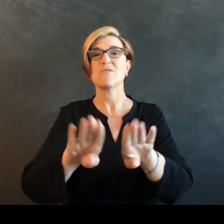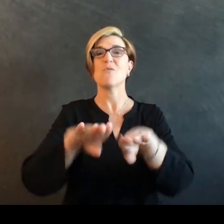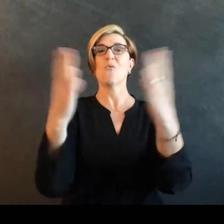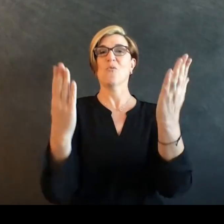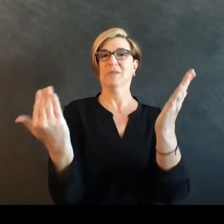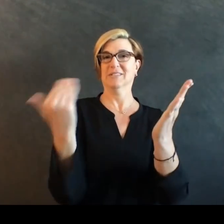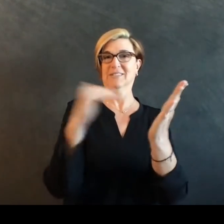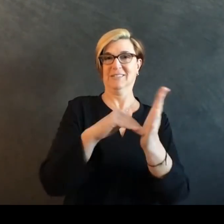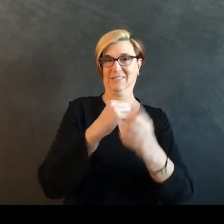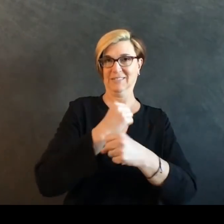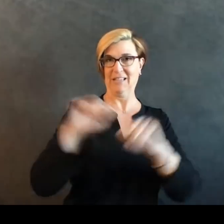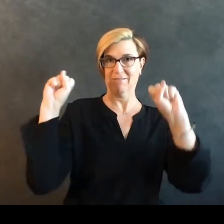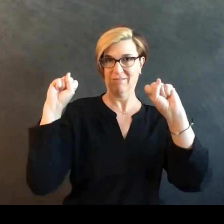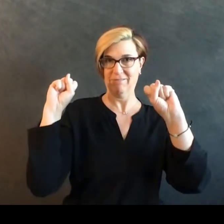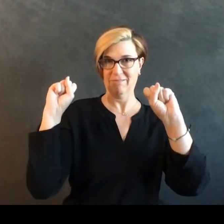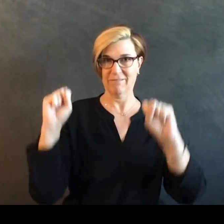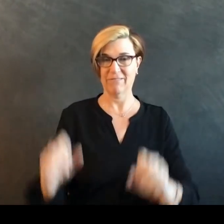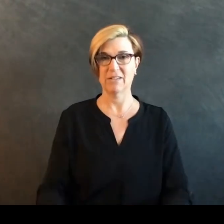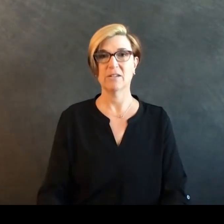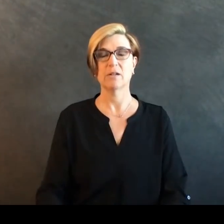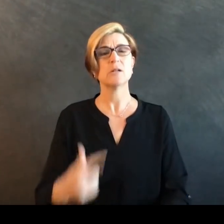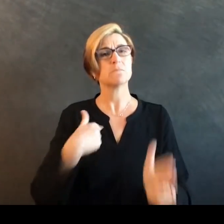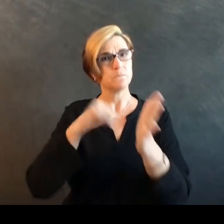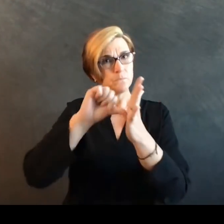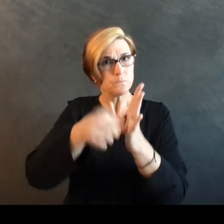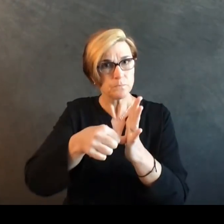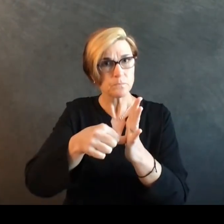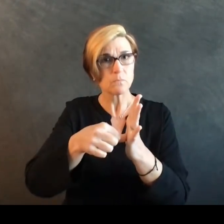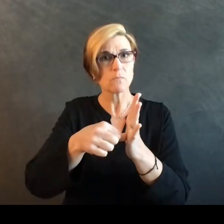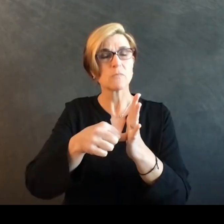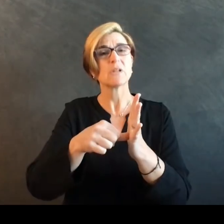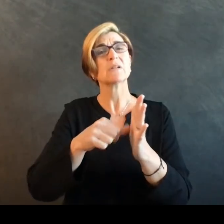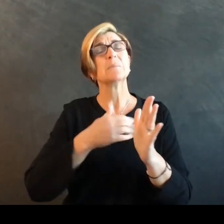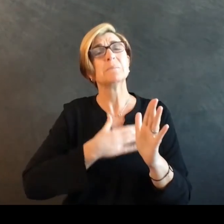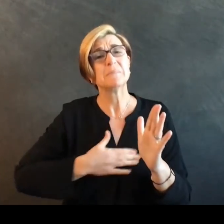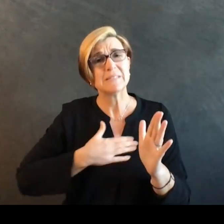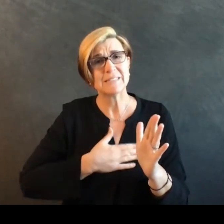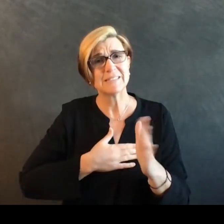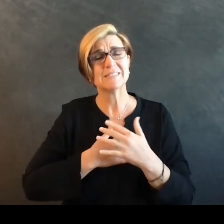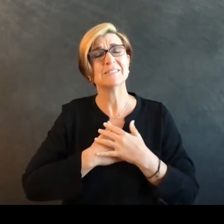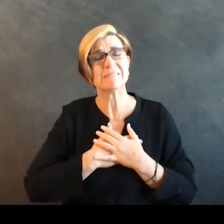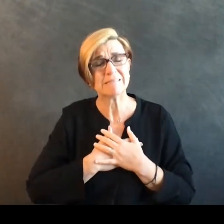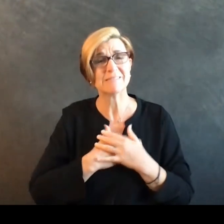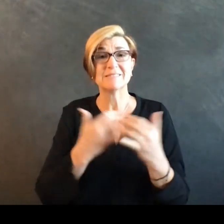reiterate the importance of patience in this process as we work together to